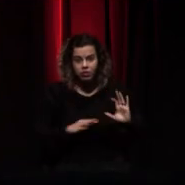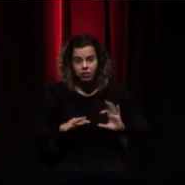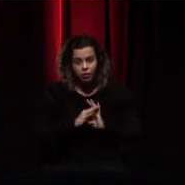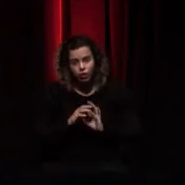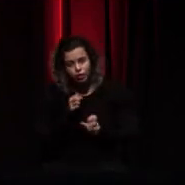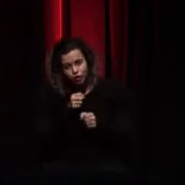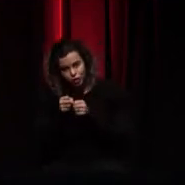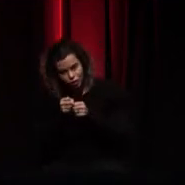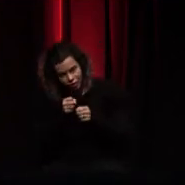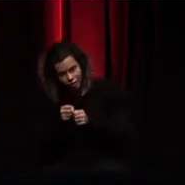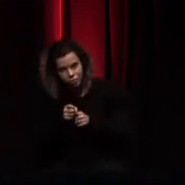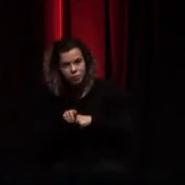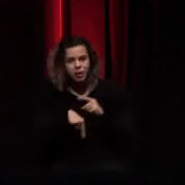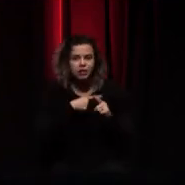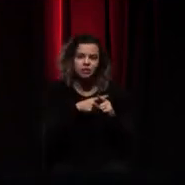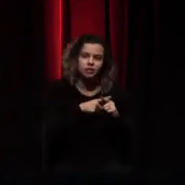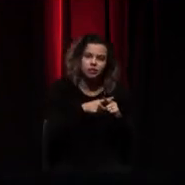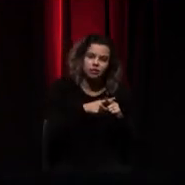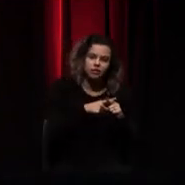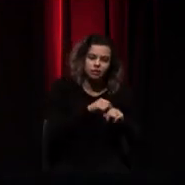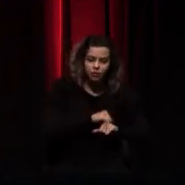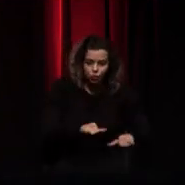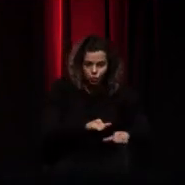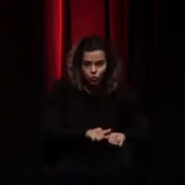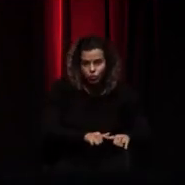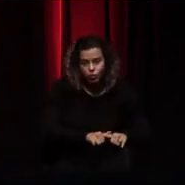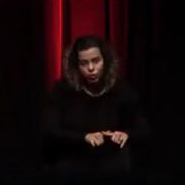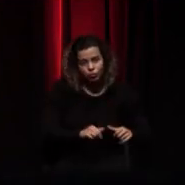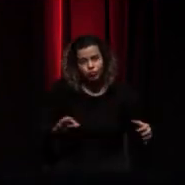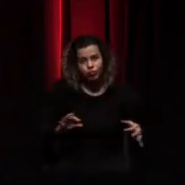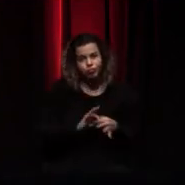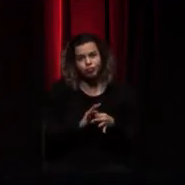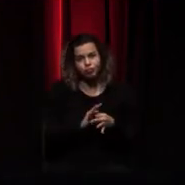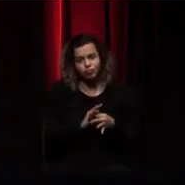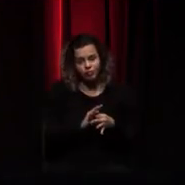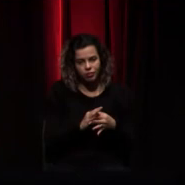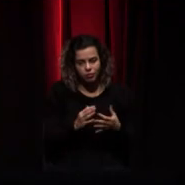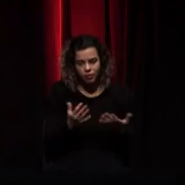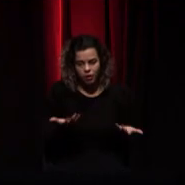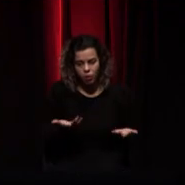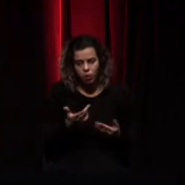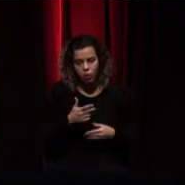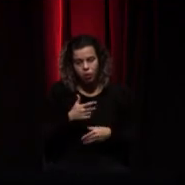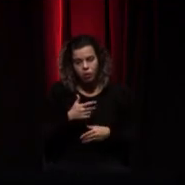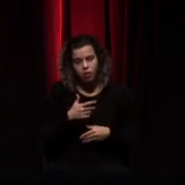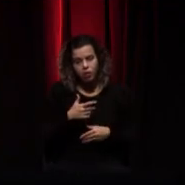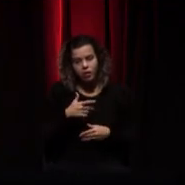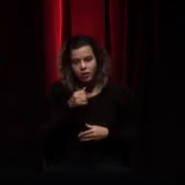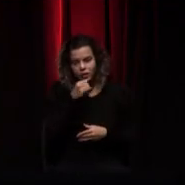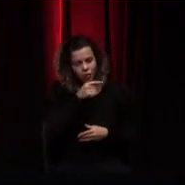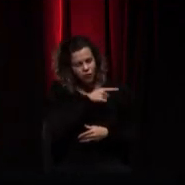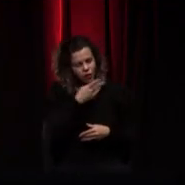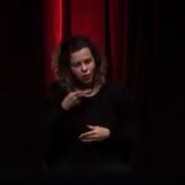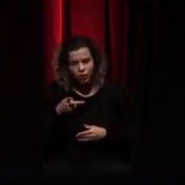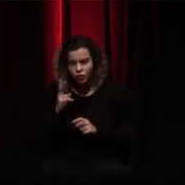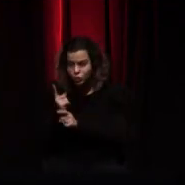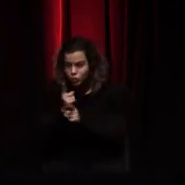in the life of the reader as Cleusa said. That circles of samba job, or take a trip,